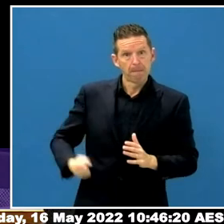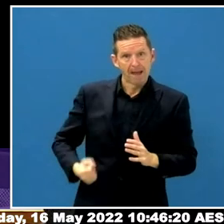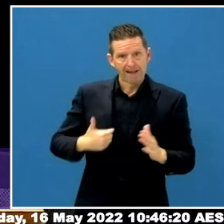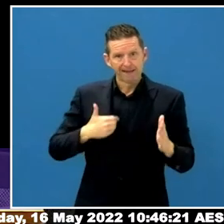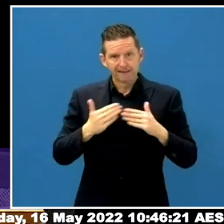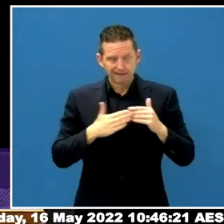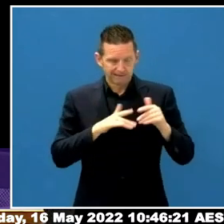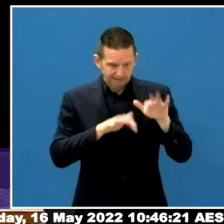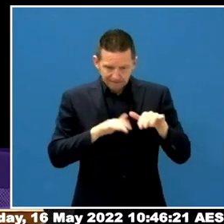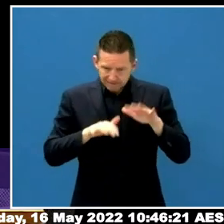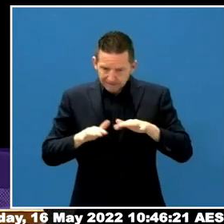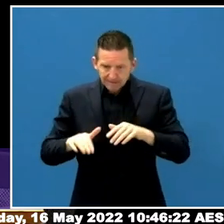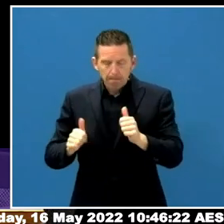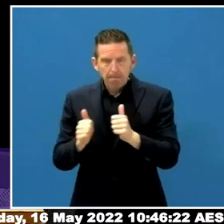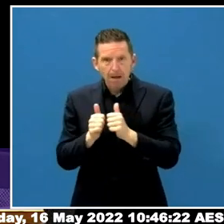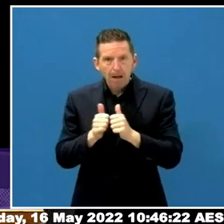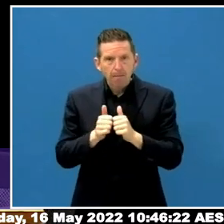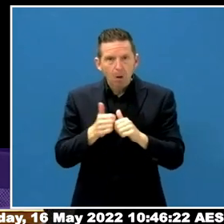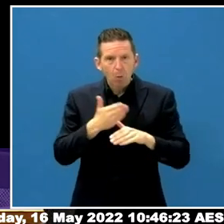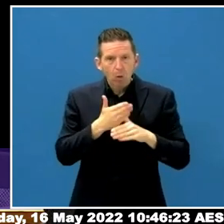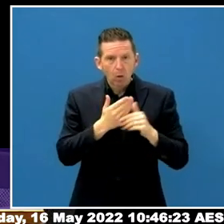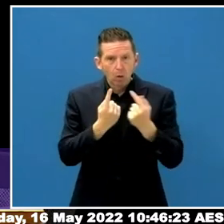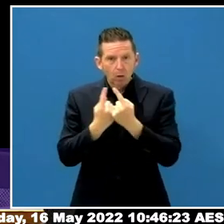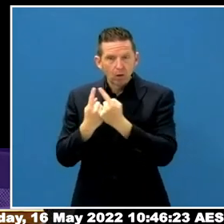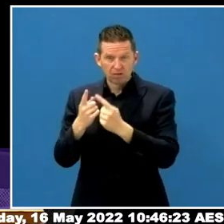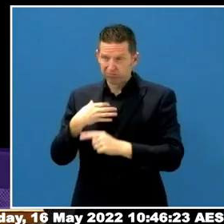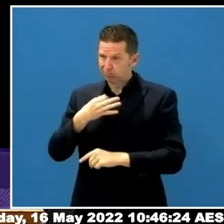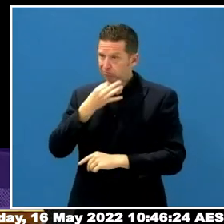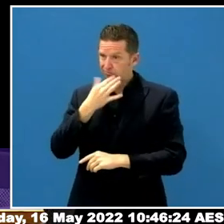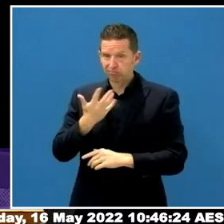and rarely having time to work directly with participants in the day program.